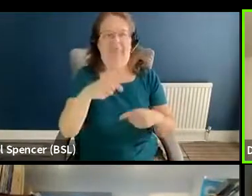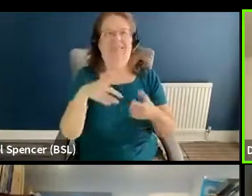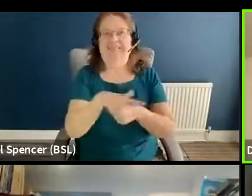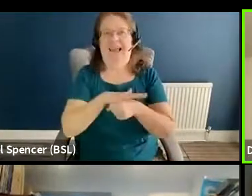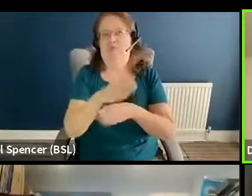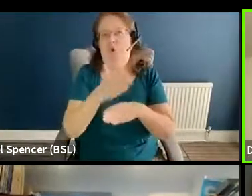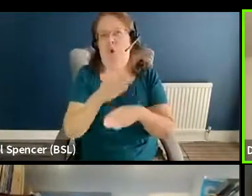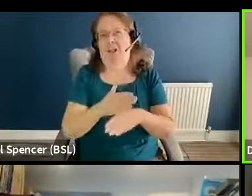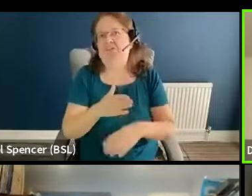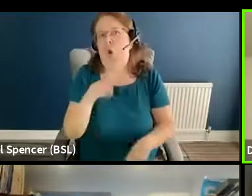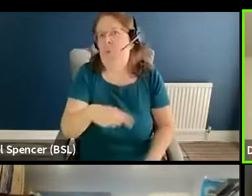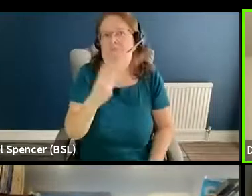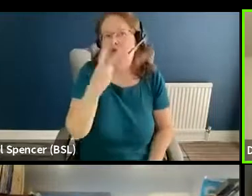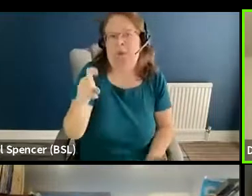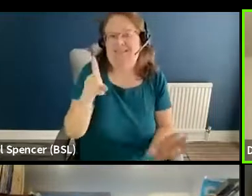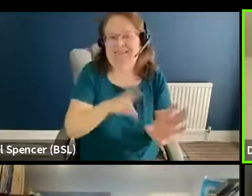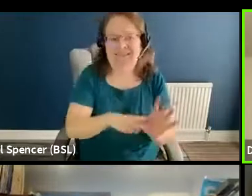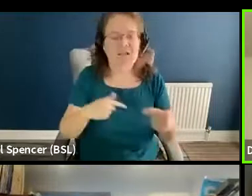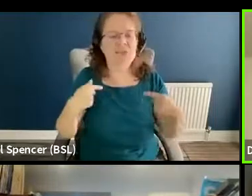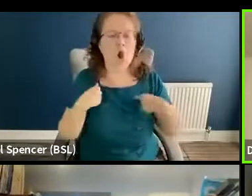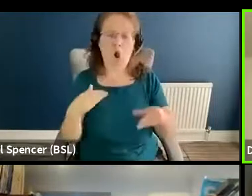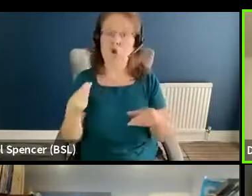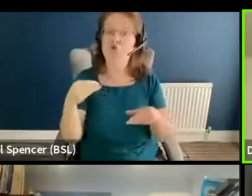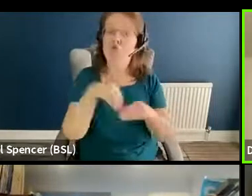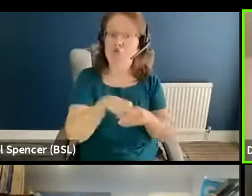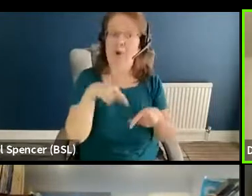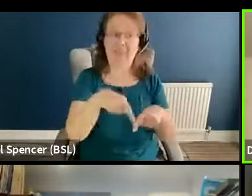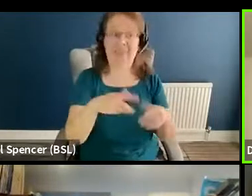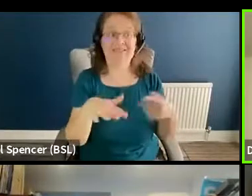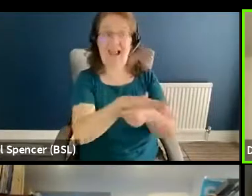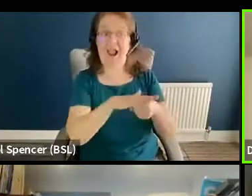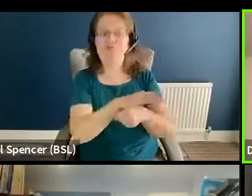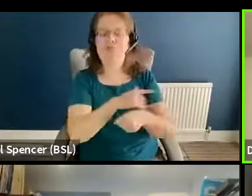20 plus years and I joined the field because I love technology, but because I also have